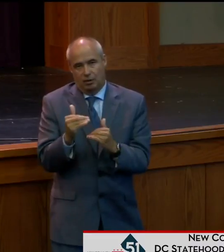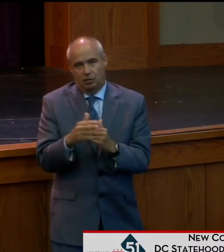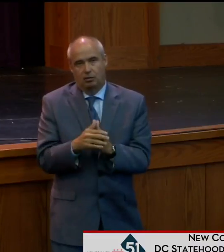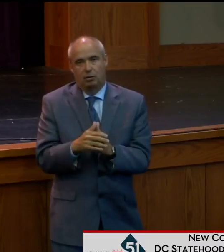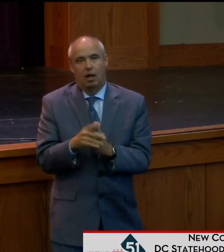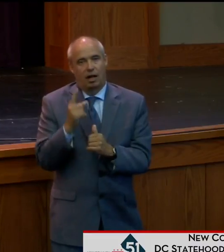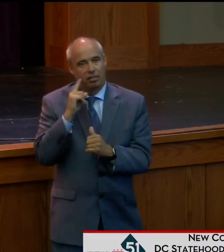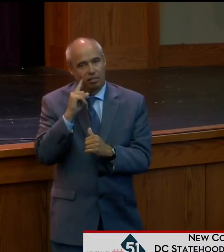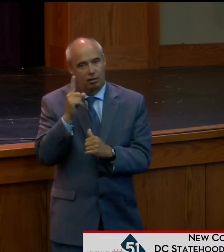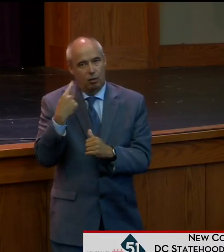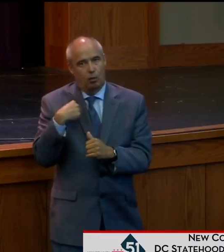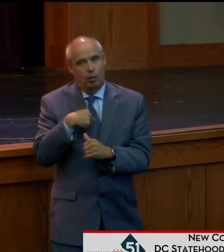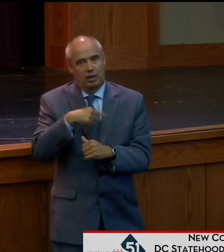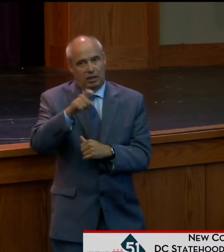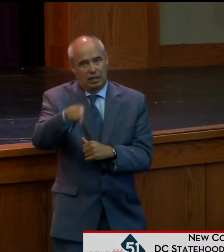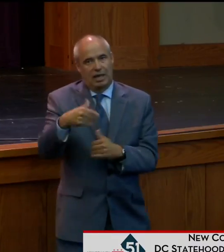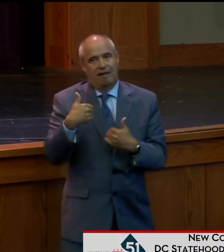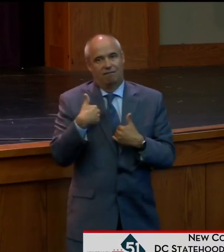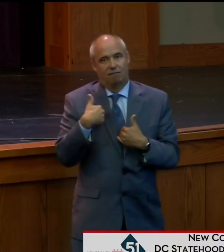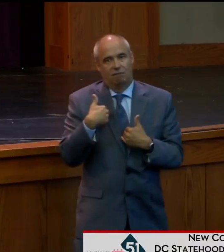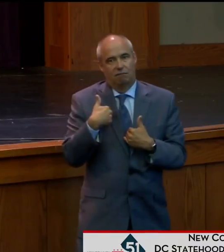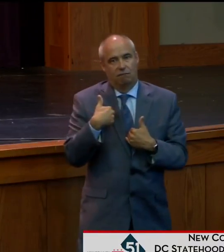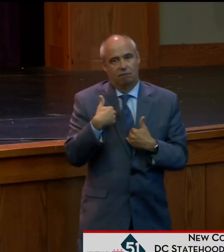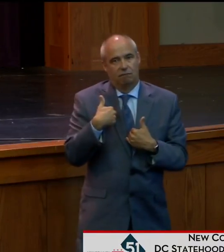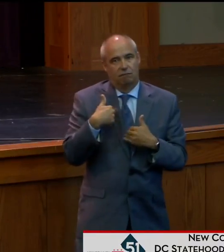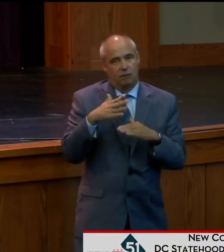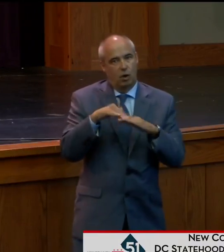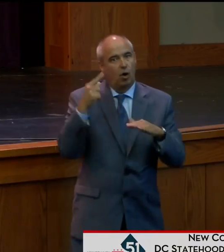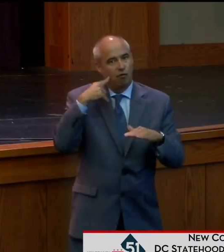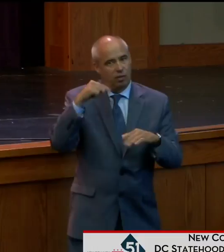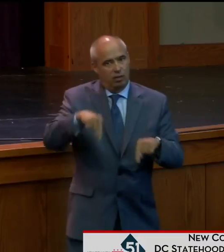AND I THINK WHAT WE NEED TO HAVE -- AND I WANT TO CALL FOR THIS.